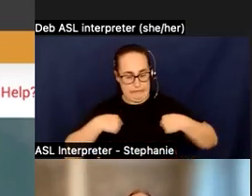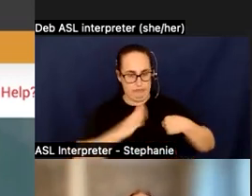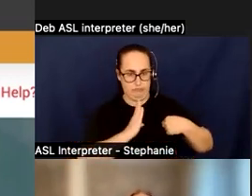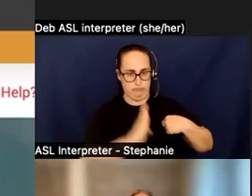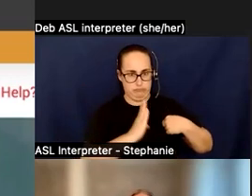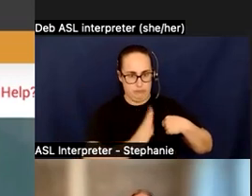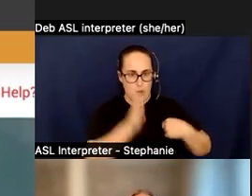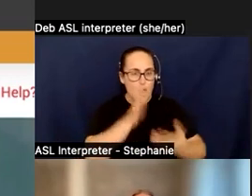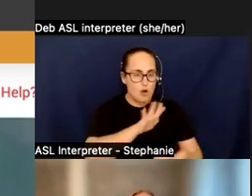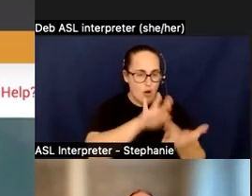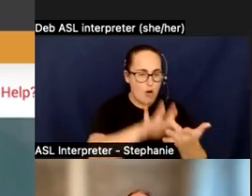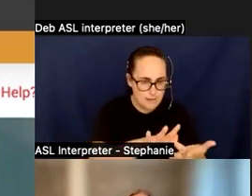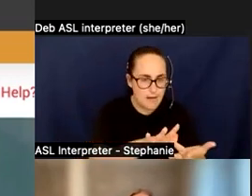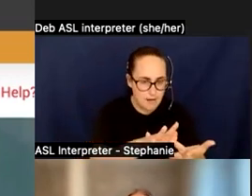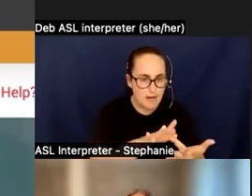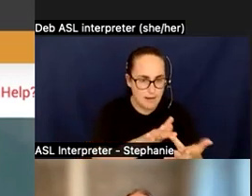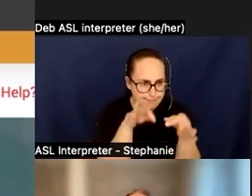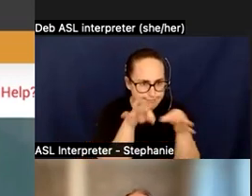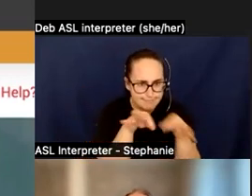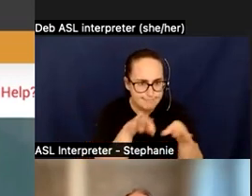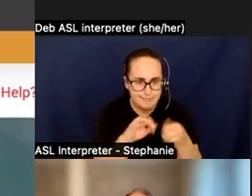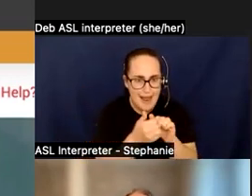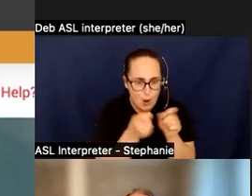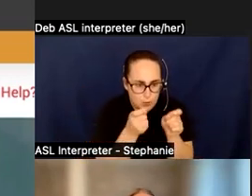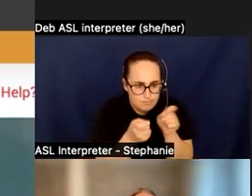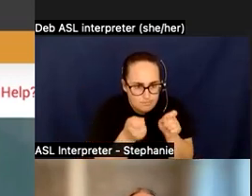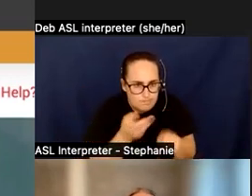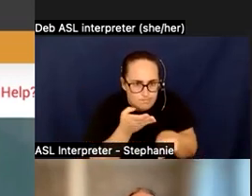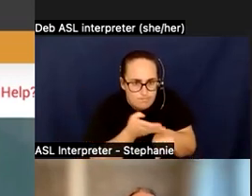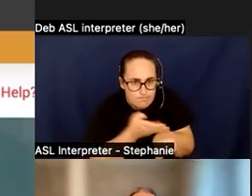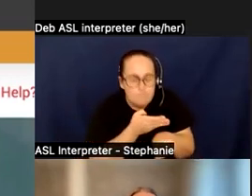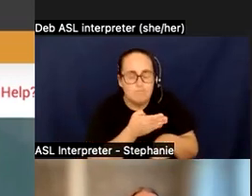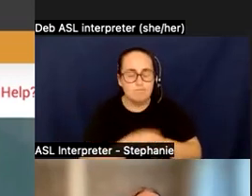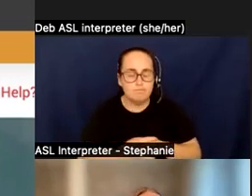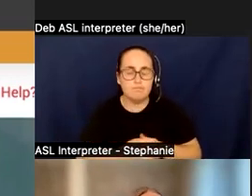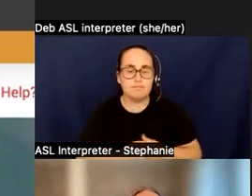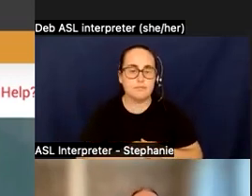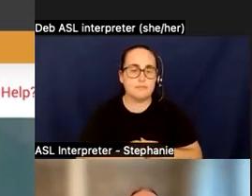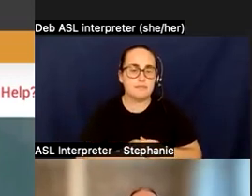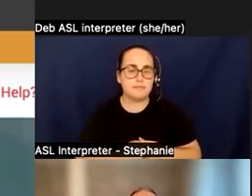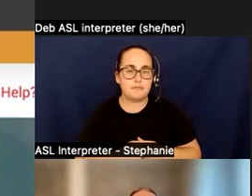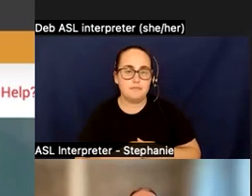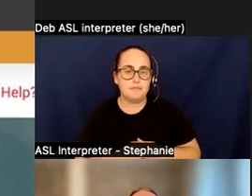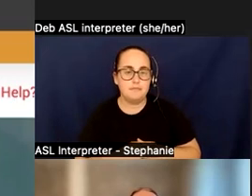you a little bit of information on how to go through that process in Smart Simple.